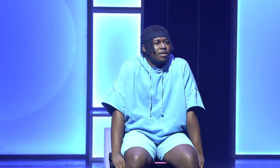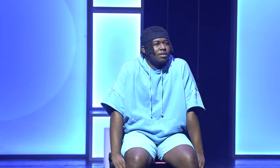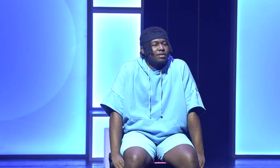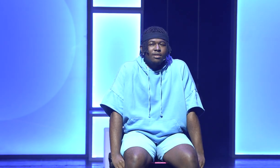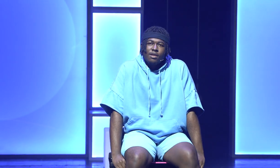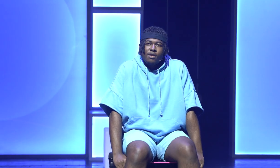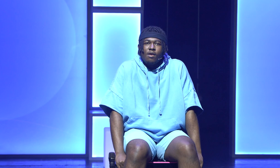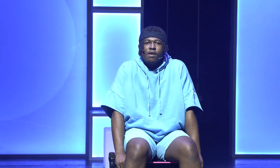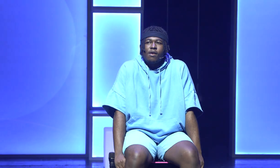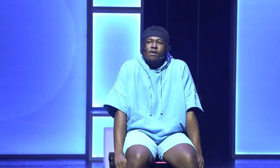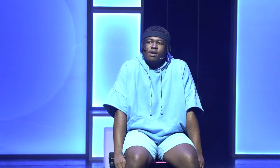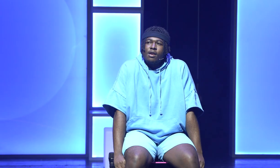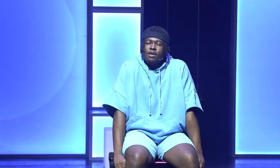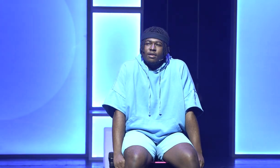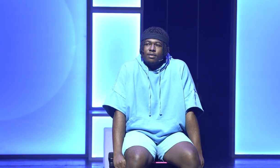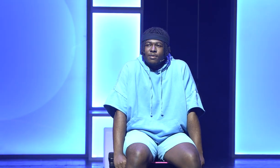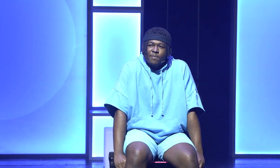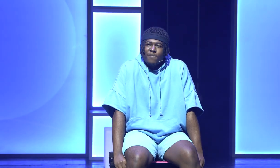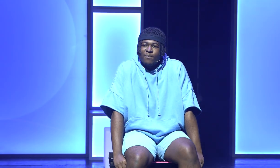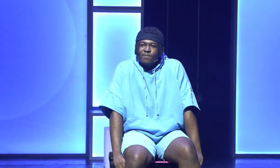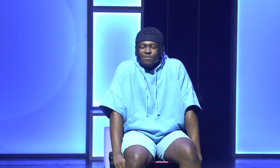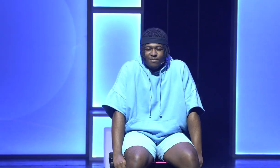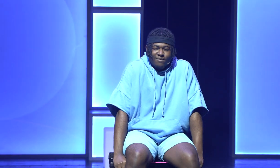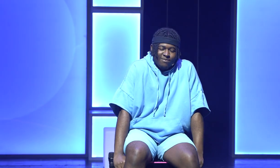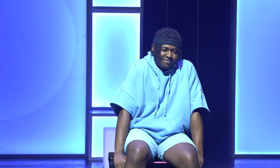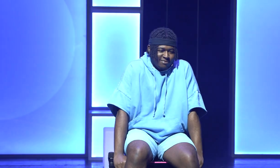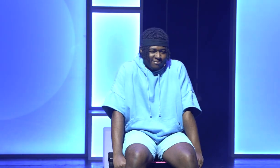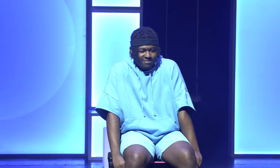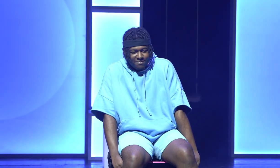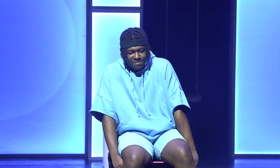Jamal's story!